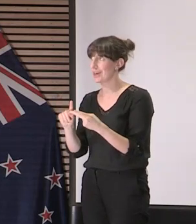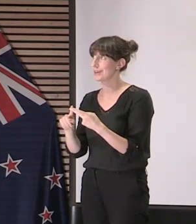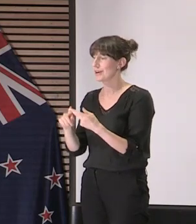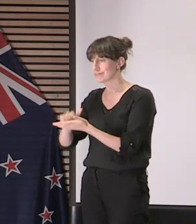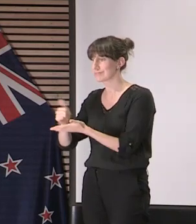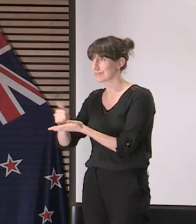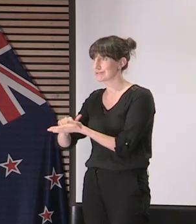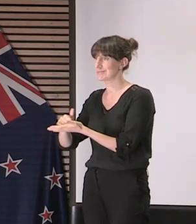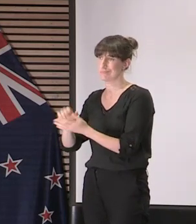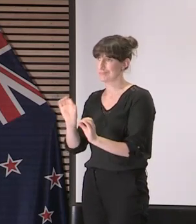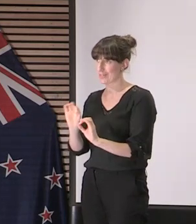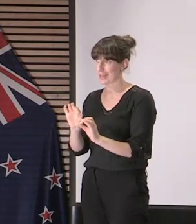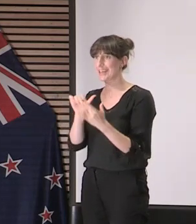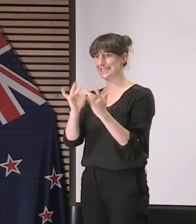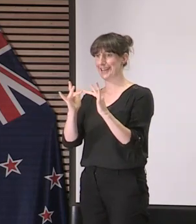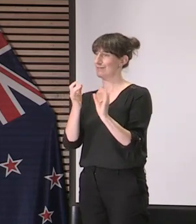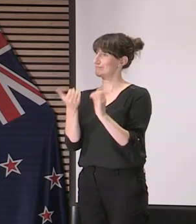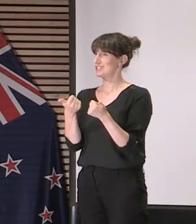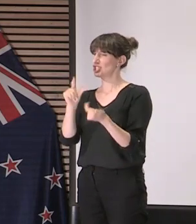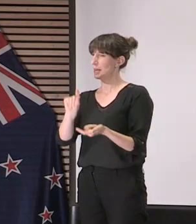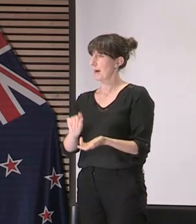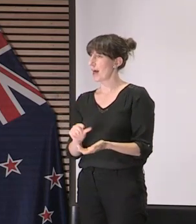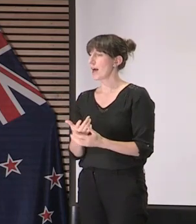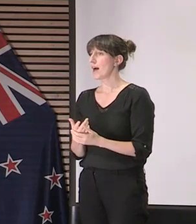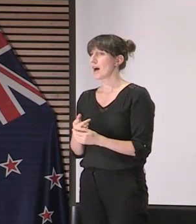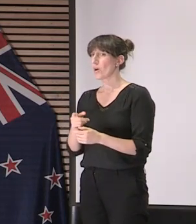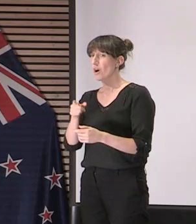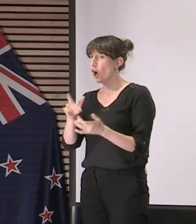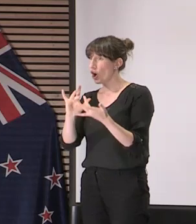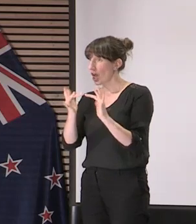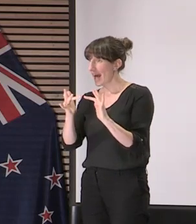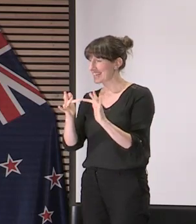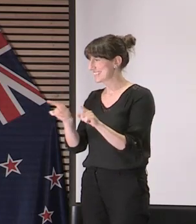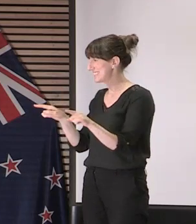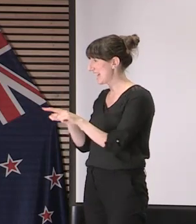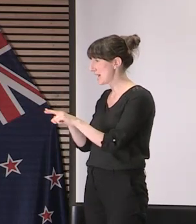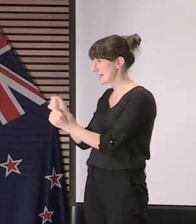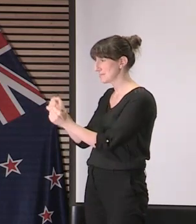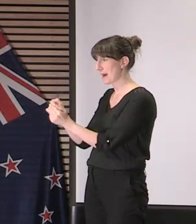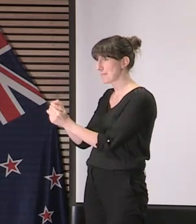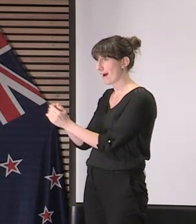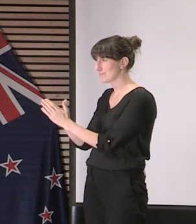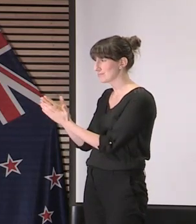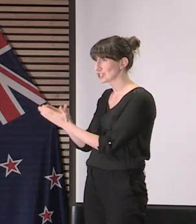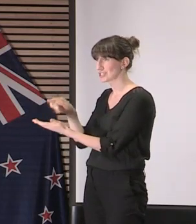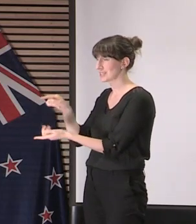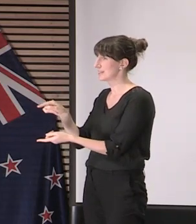conveying information to people. It's a bit cheaper in the sense you don't have to